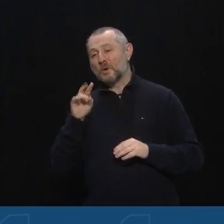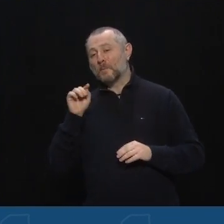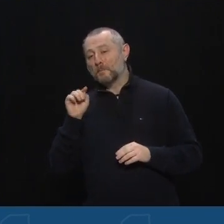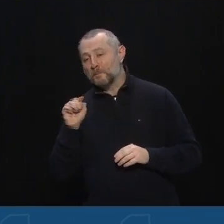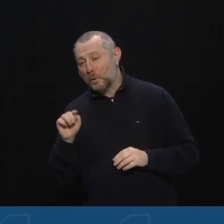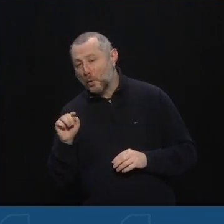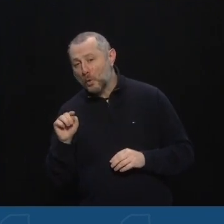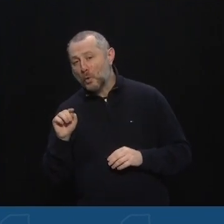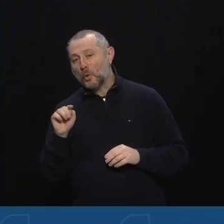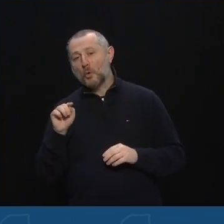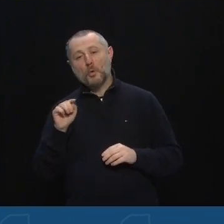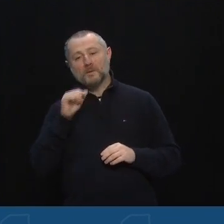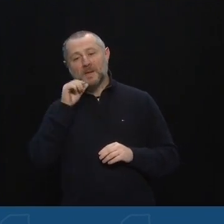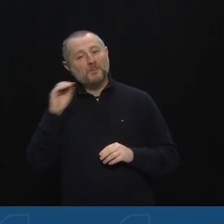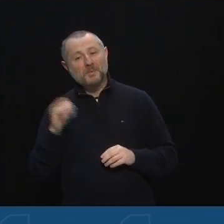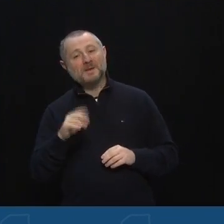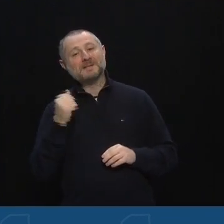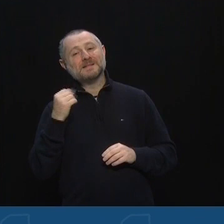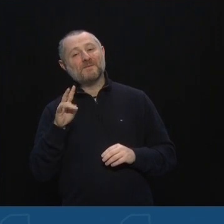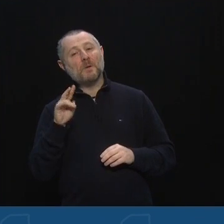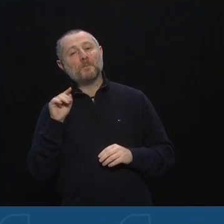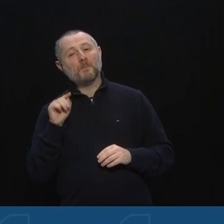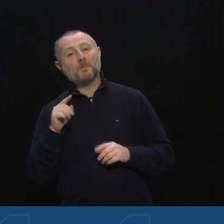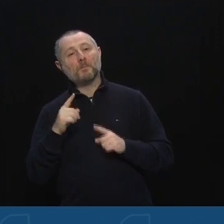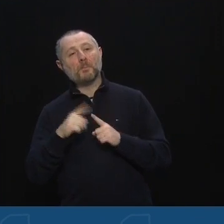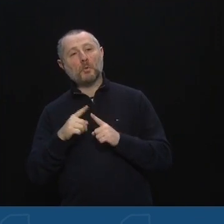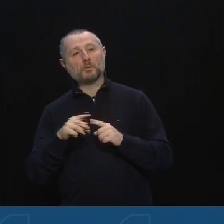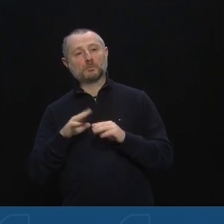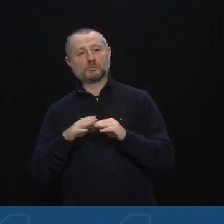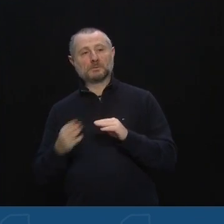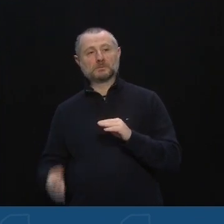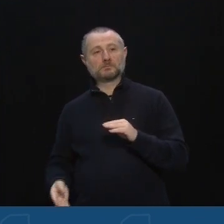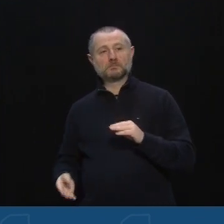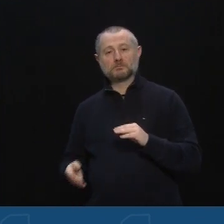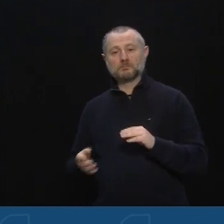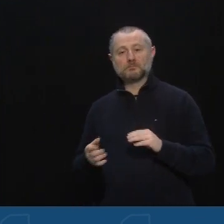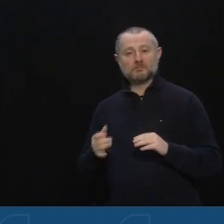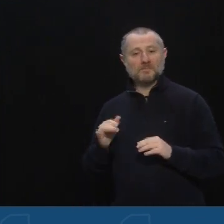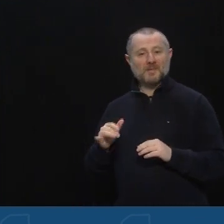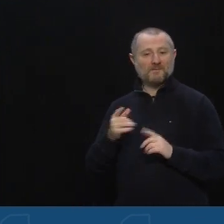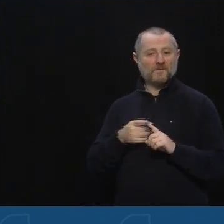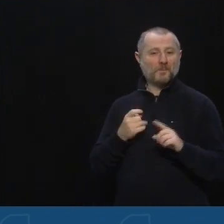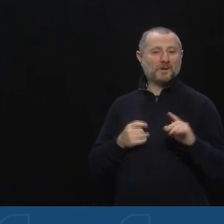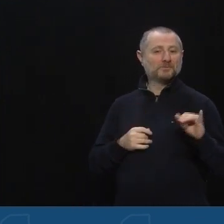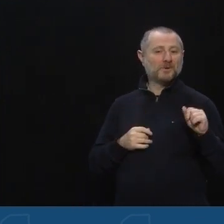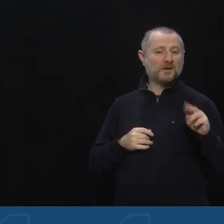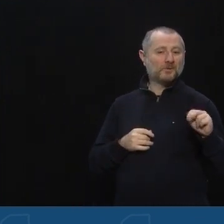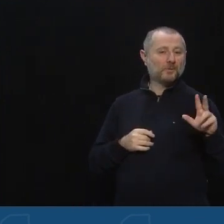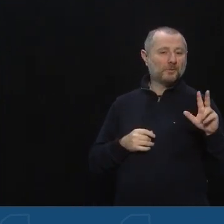5.9%, ALMOST 6, BUT THAT'S A 17.25 DROP.